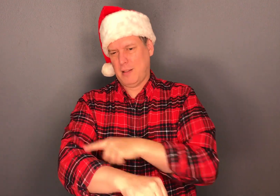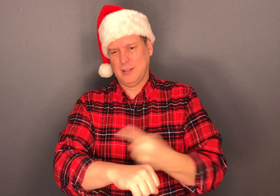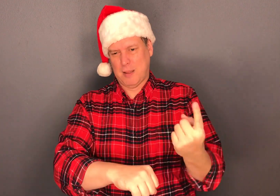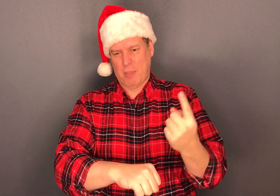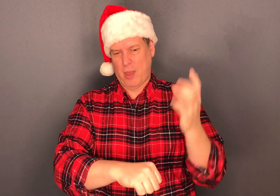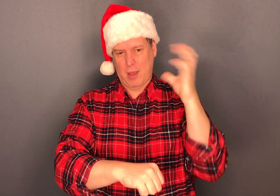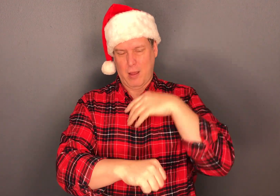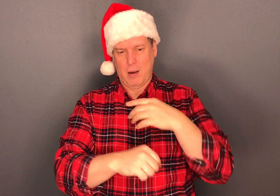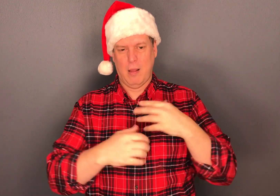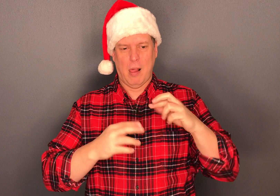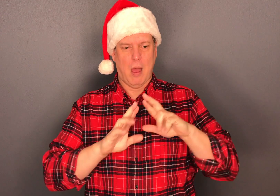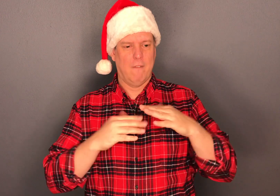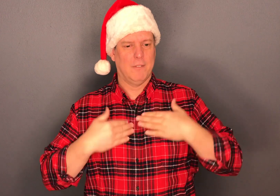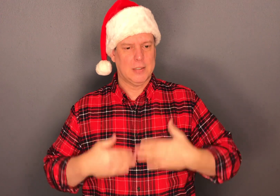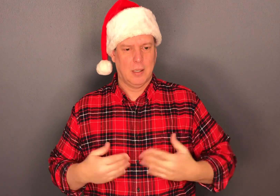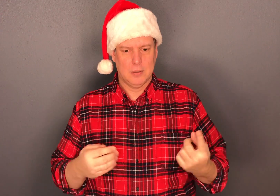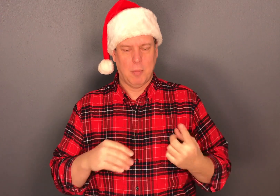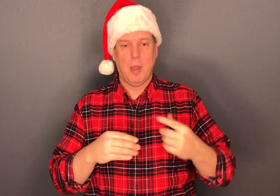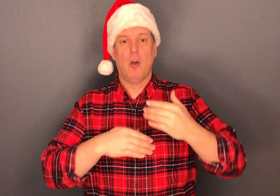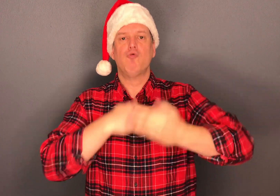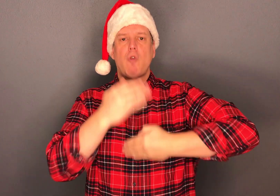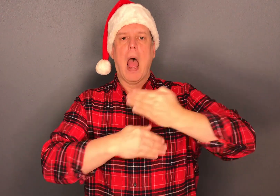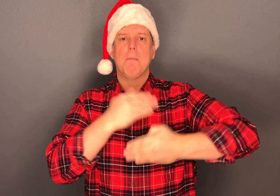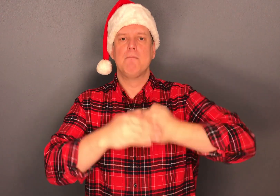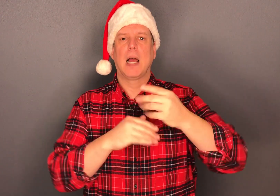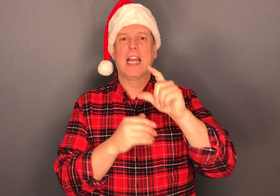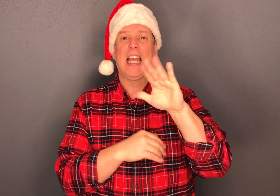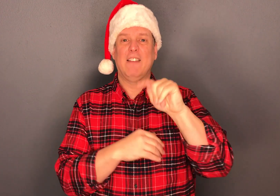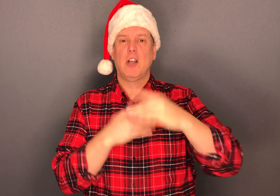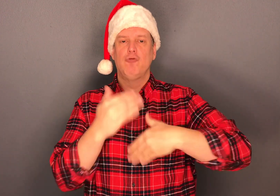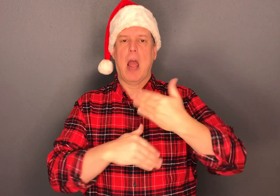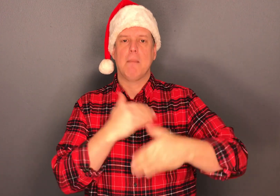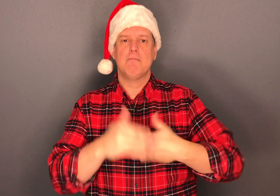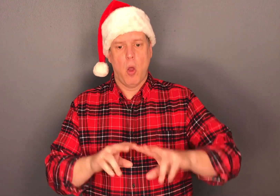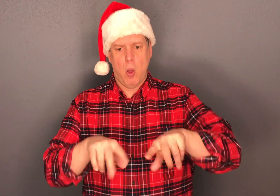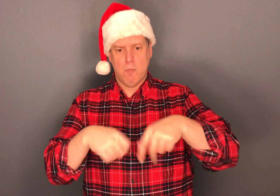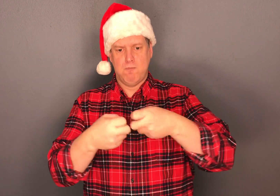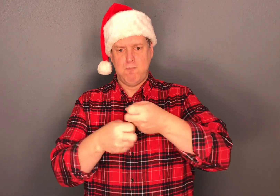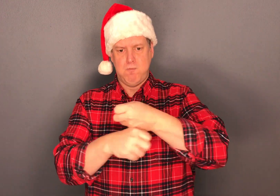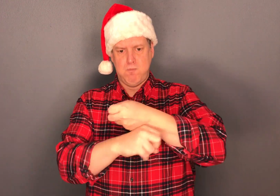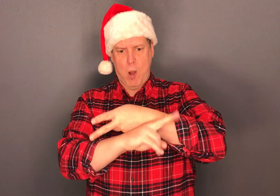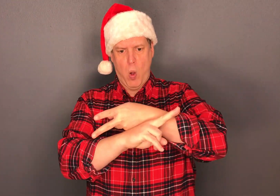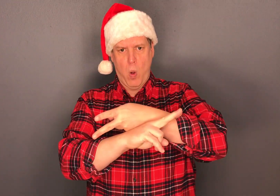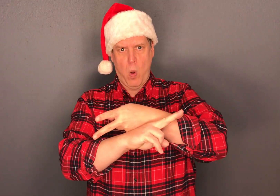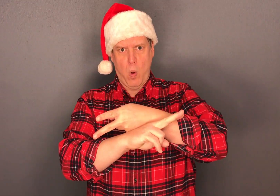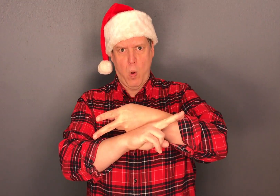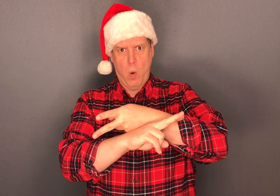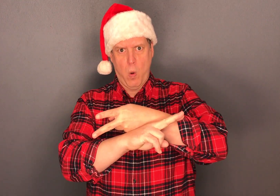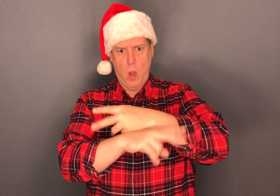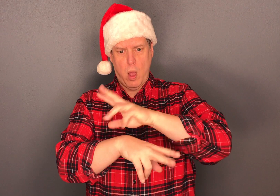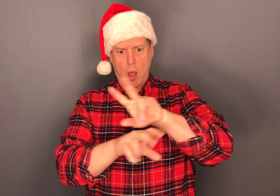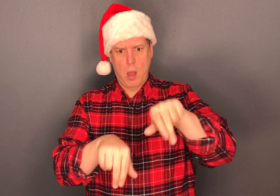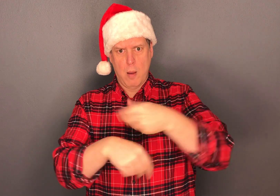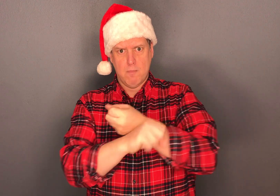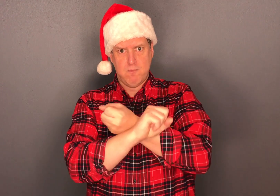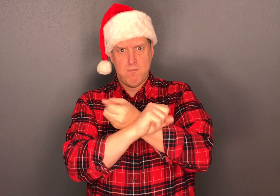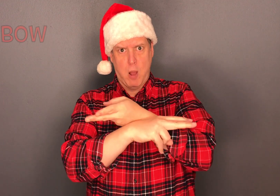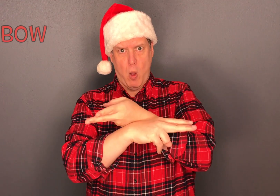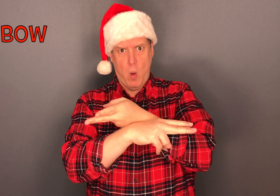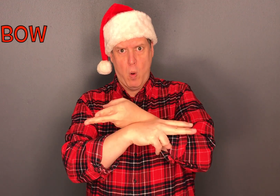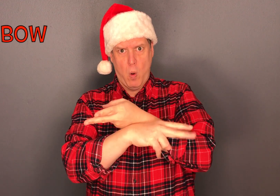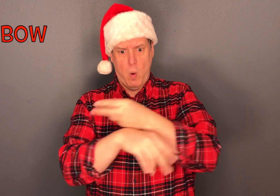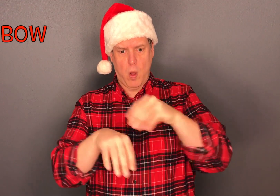mean wrapping a package and not a physical part of your body here's the